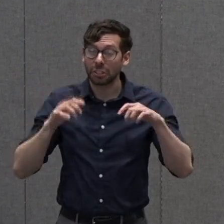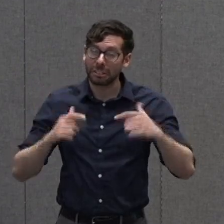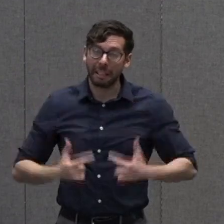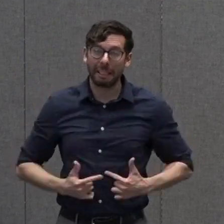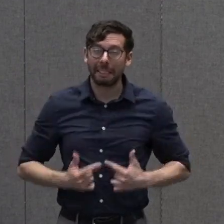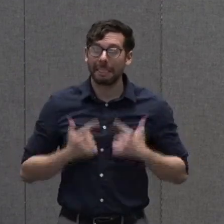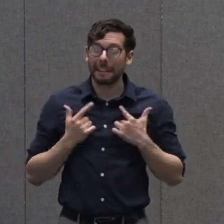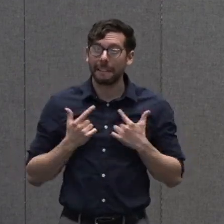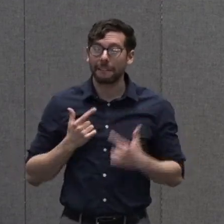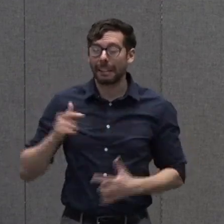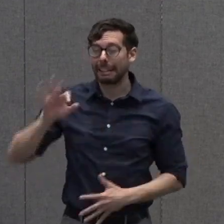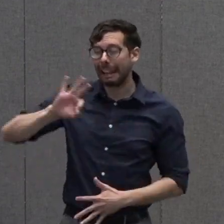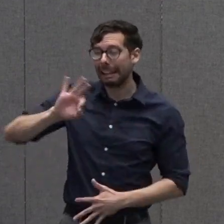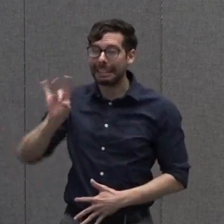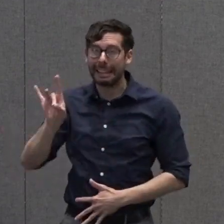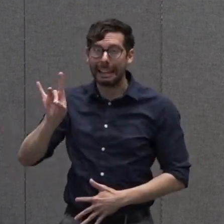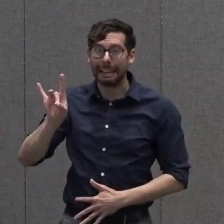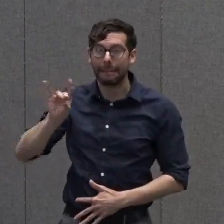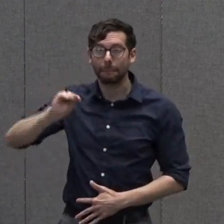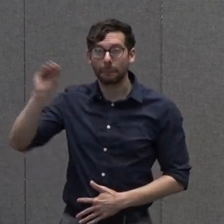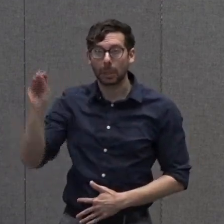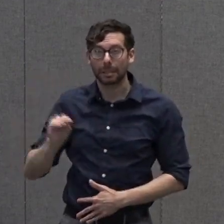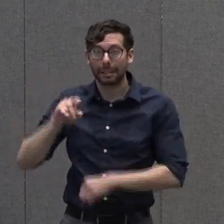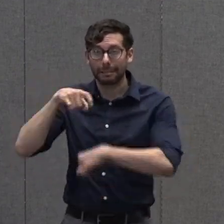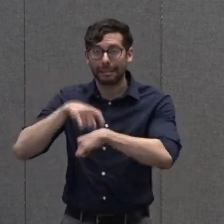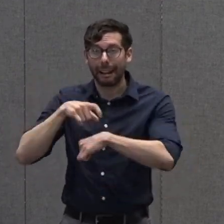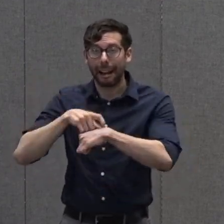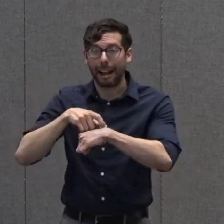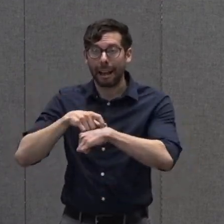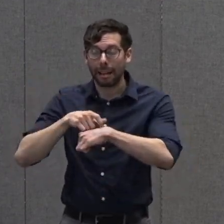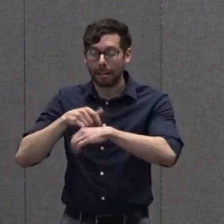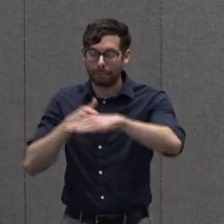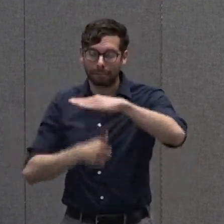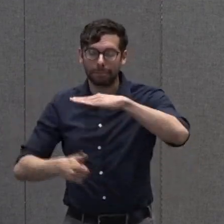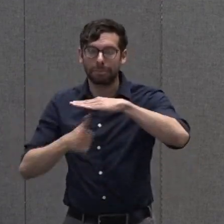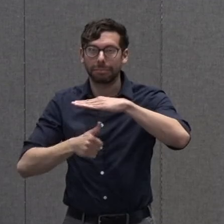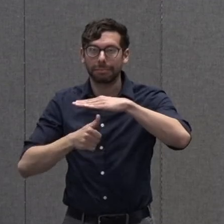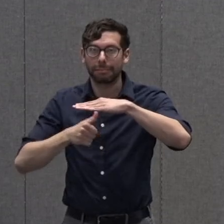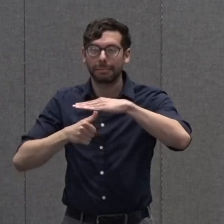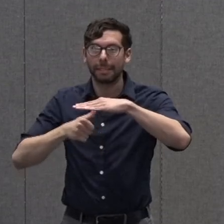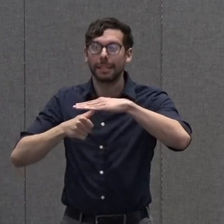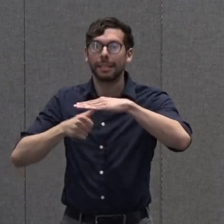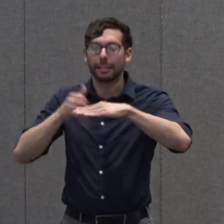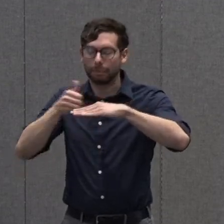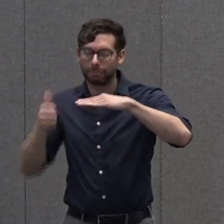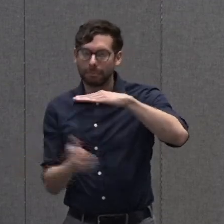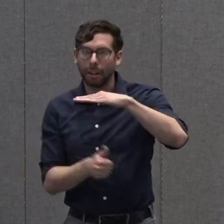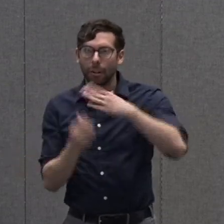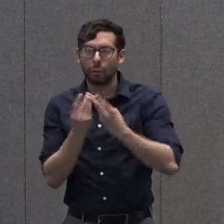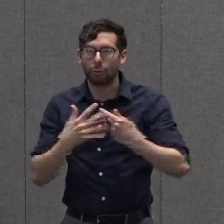she kind of expanded her sides when I touched her. Did you see that? - I think she is. I'm sorry, I don't wanna make you mad.